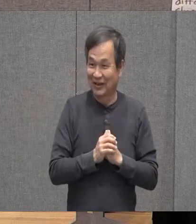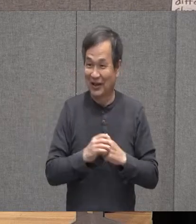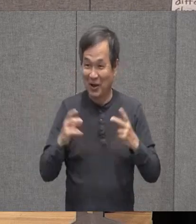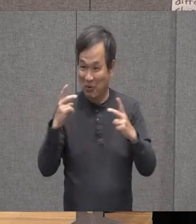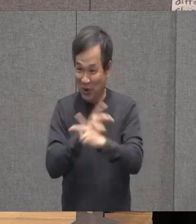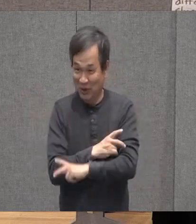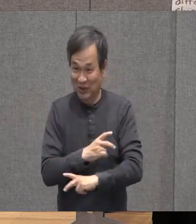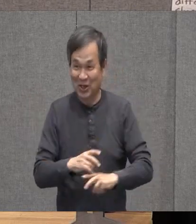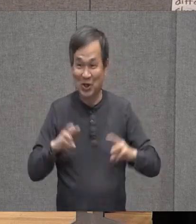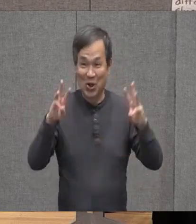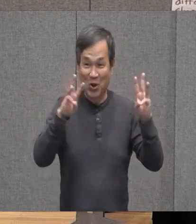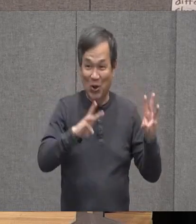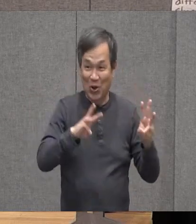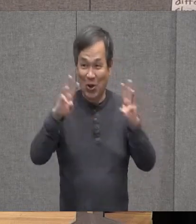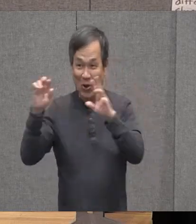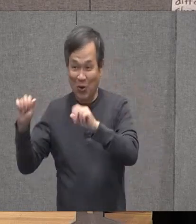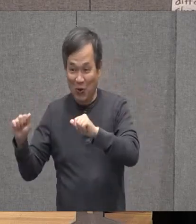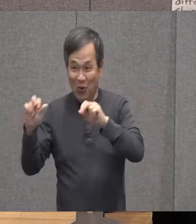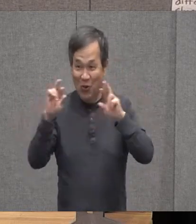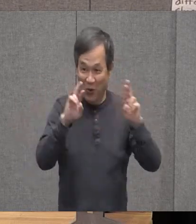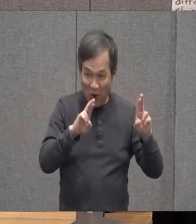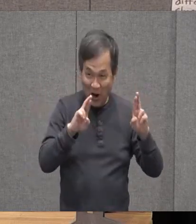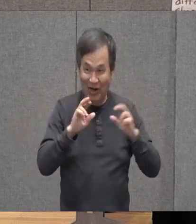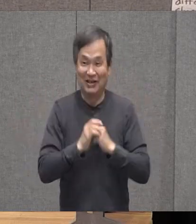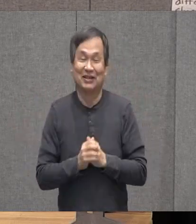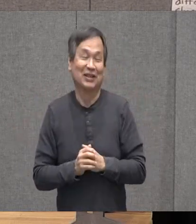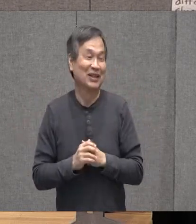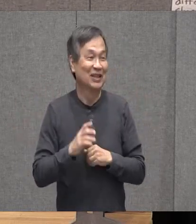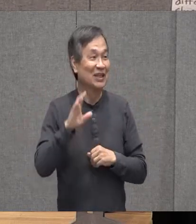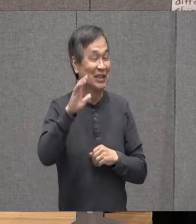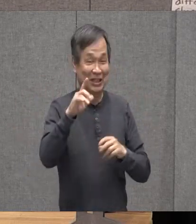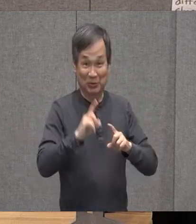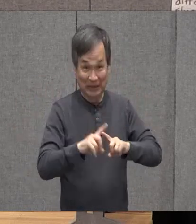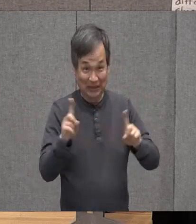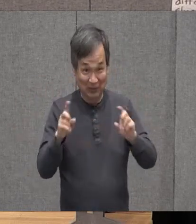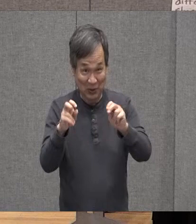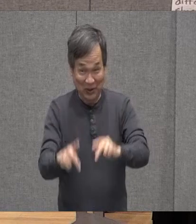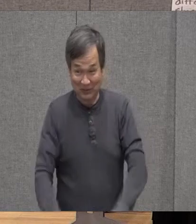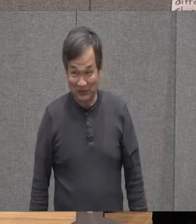But subtraction war is just a little bit different. Alright, so we have a deck of cards.